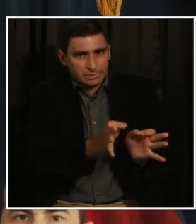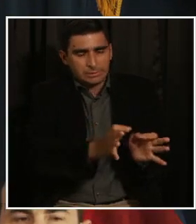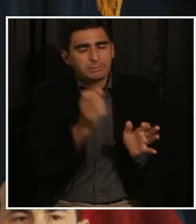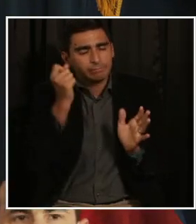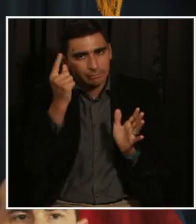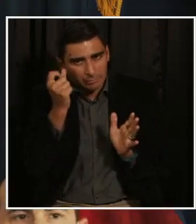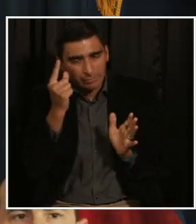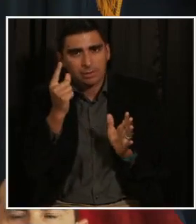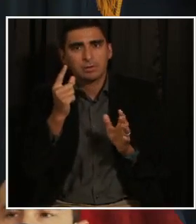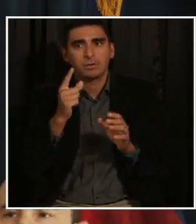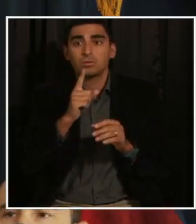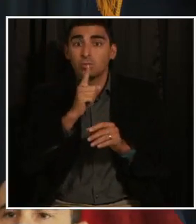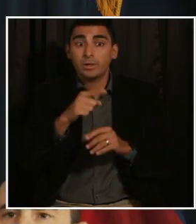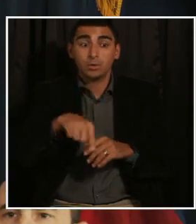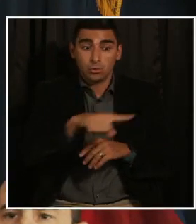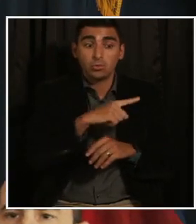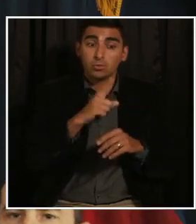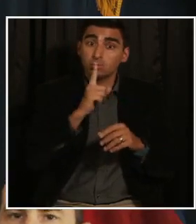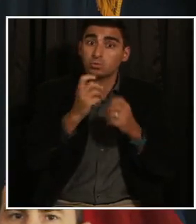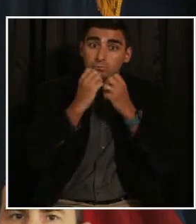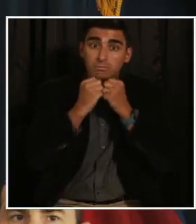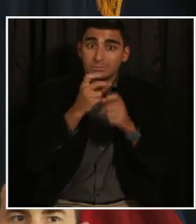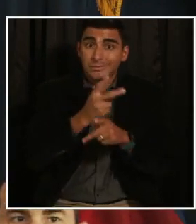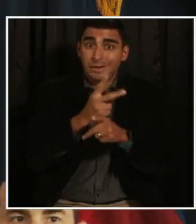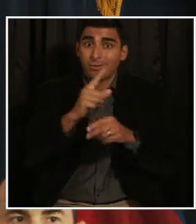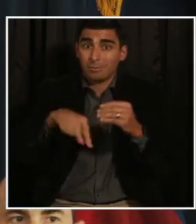abstract way you care about our hospitals but you mostly care about yourself and your family